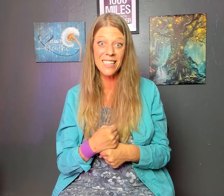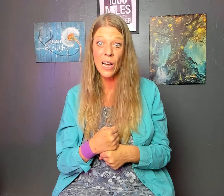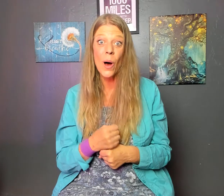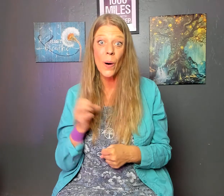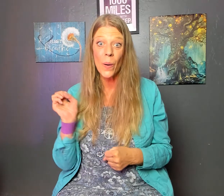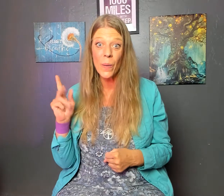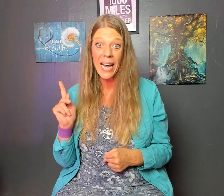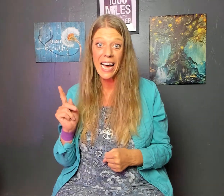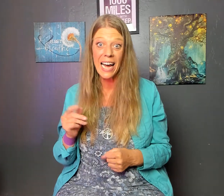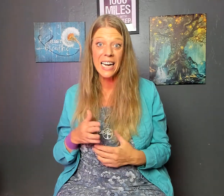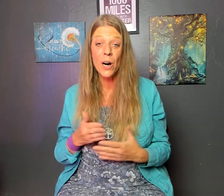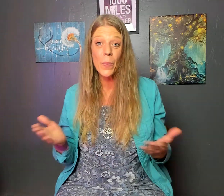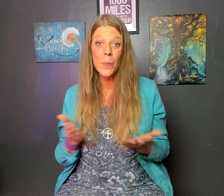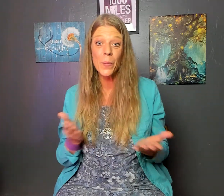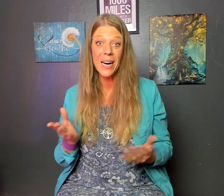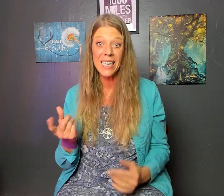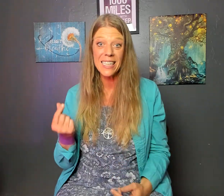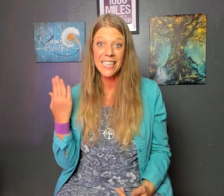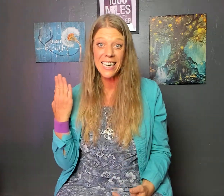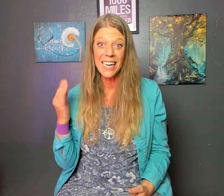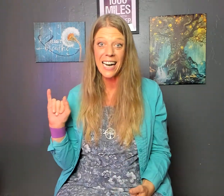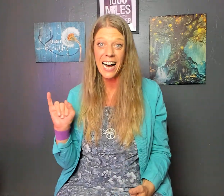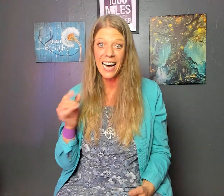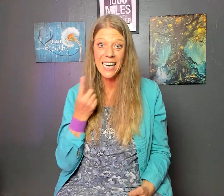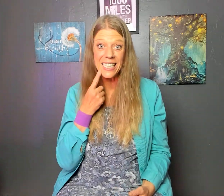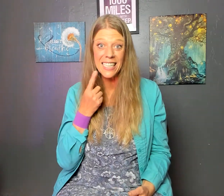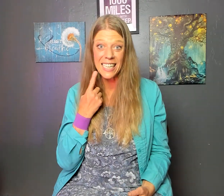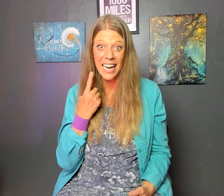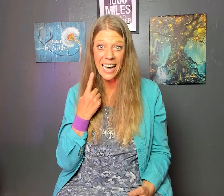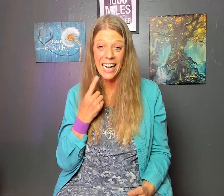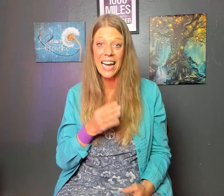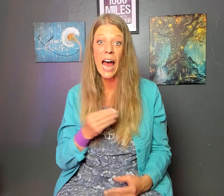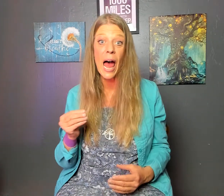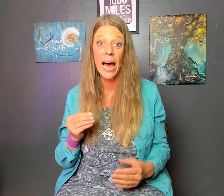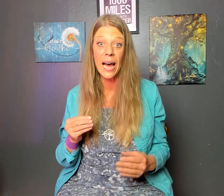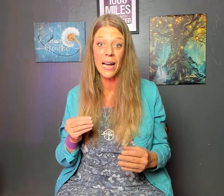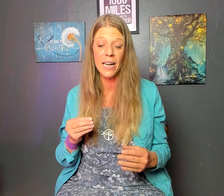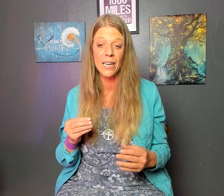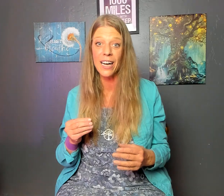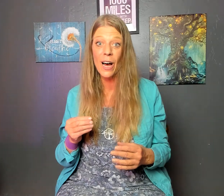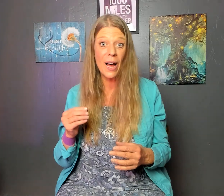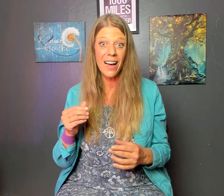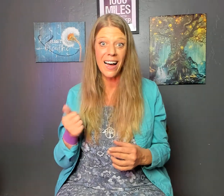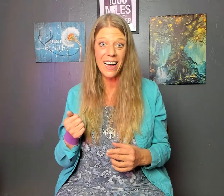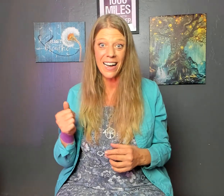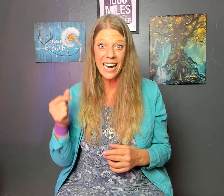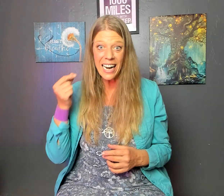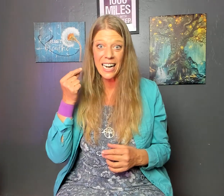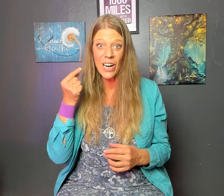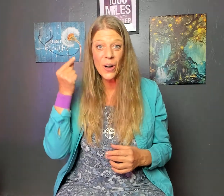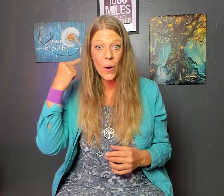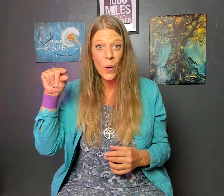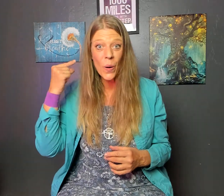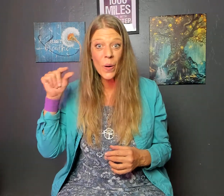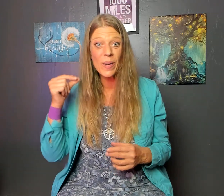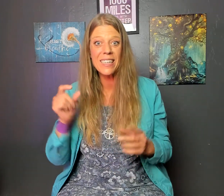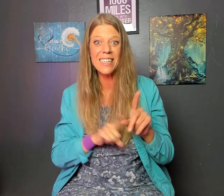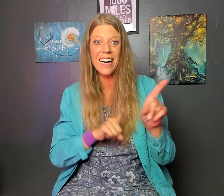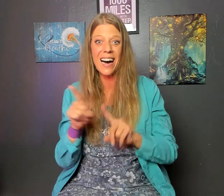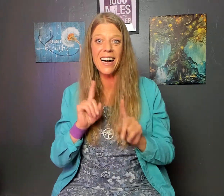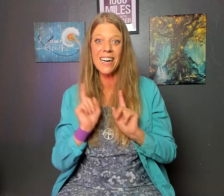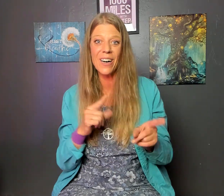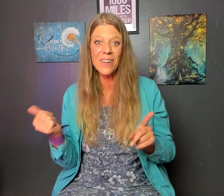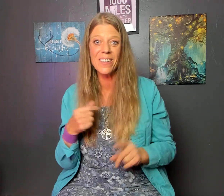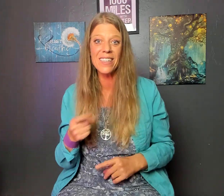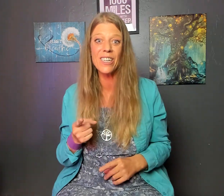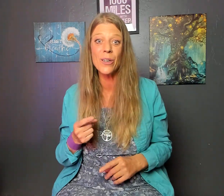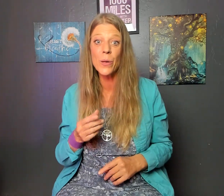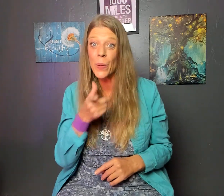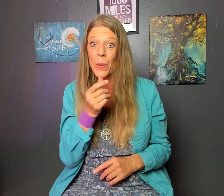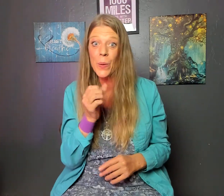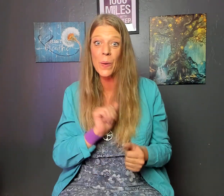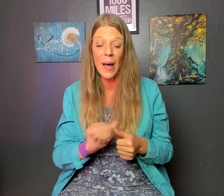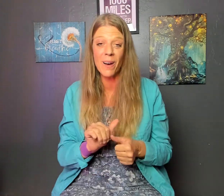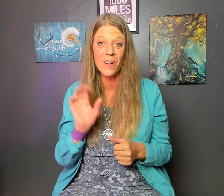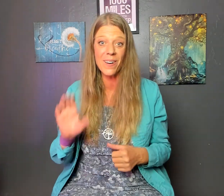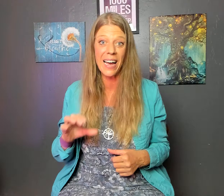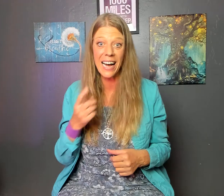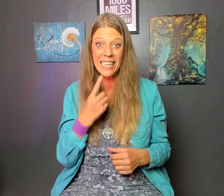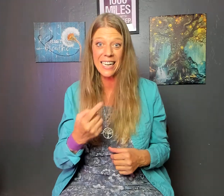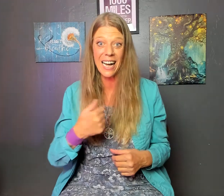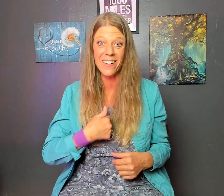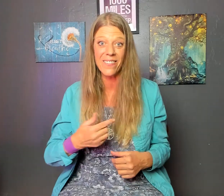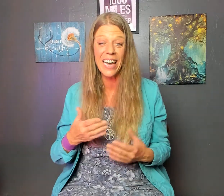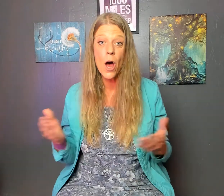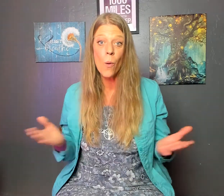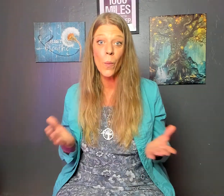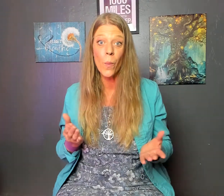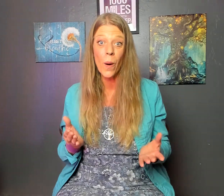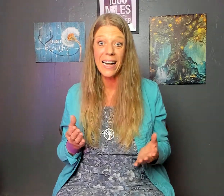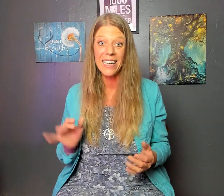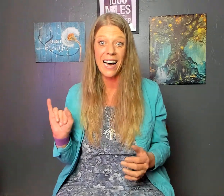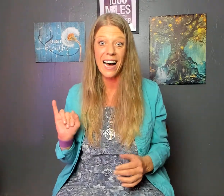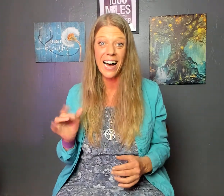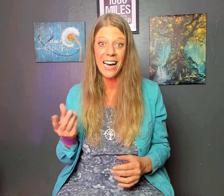OK, what did I say, and a gold star goes to whoever can tell me what I did a little wrong in that first sentence.